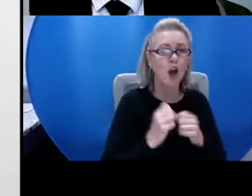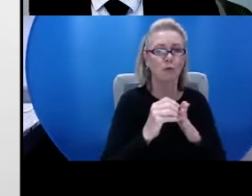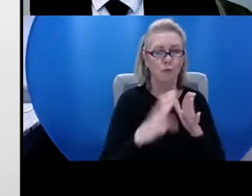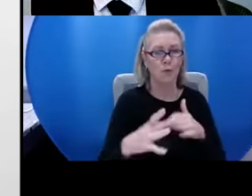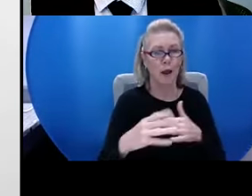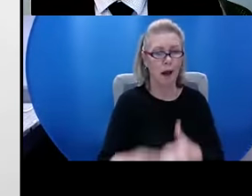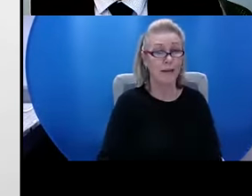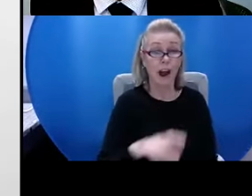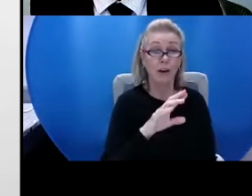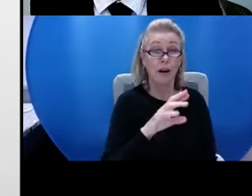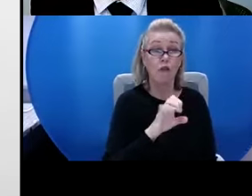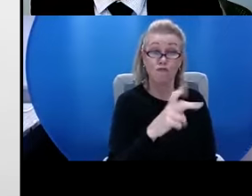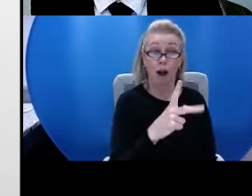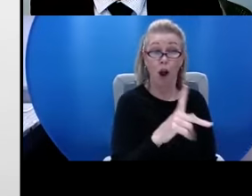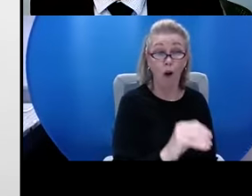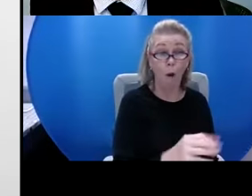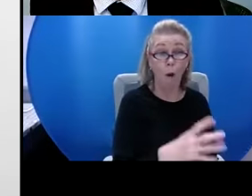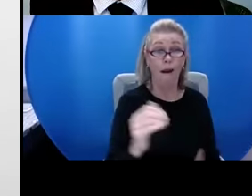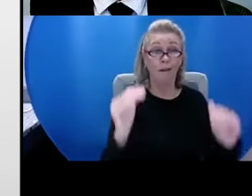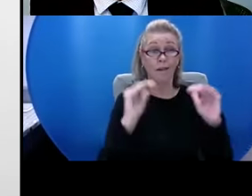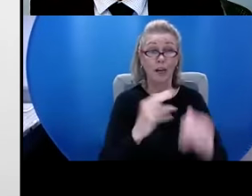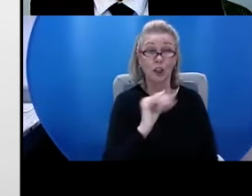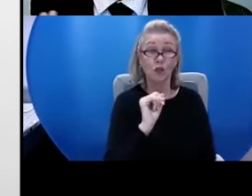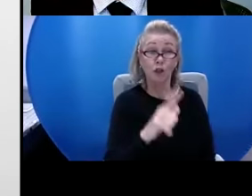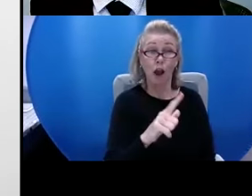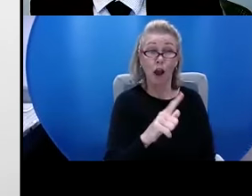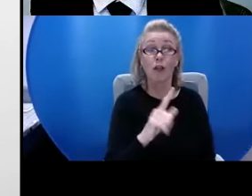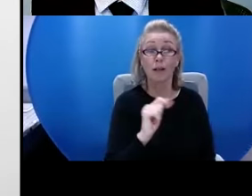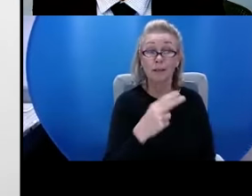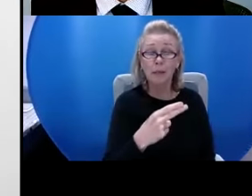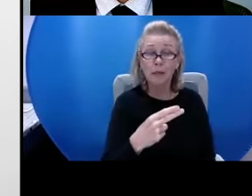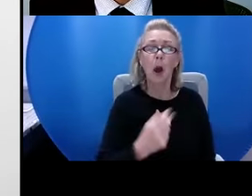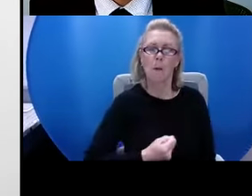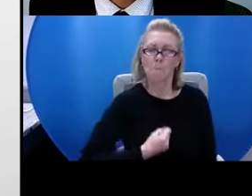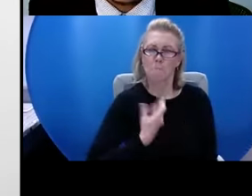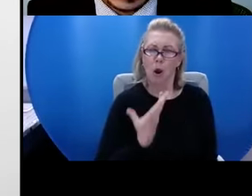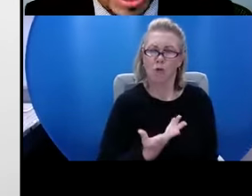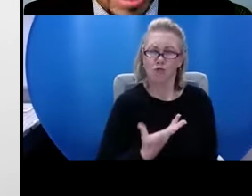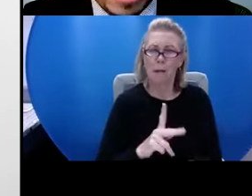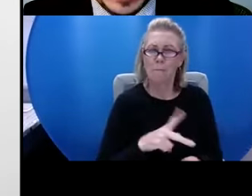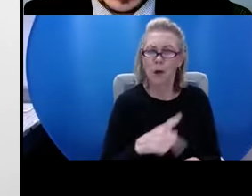as a Practice of Care and then we're gonna jump into open conversation.